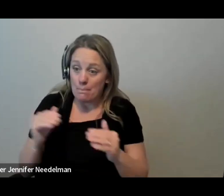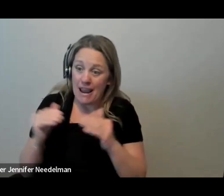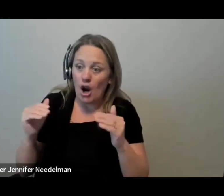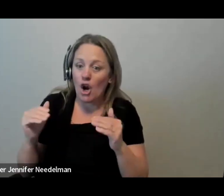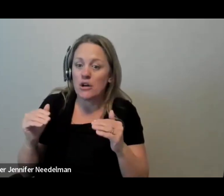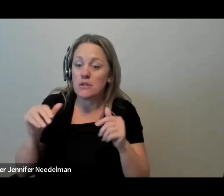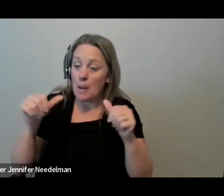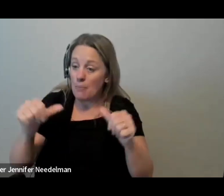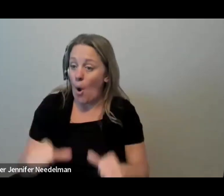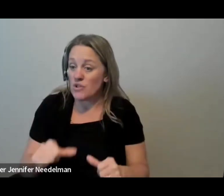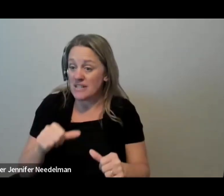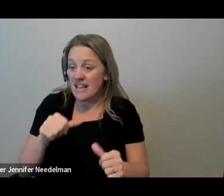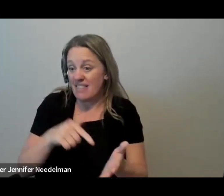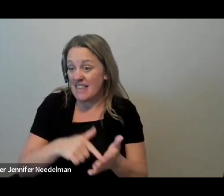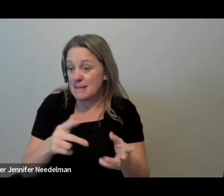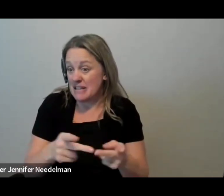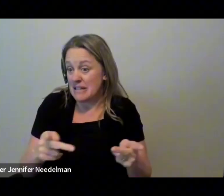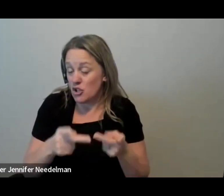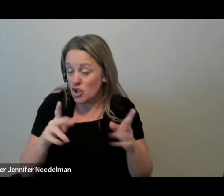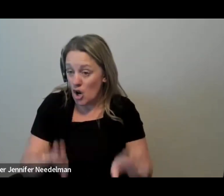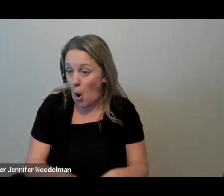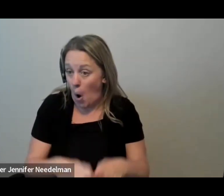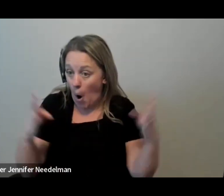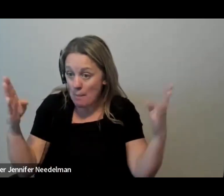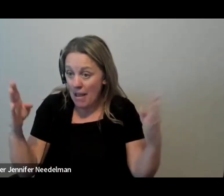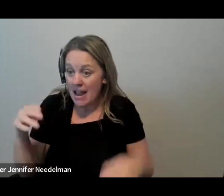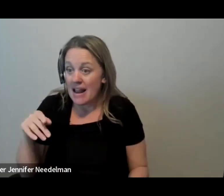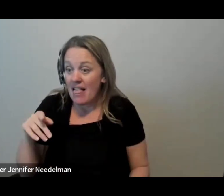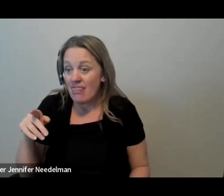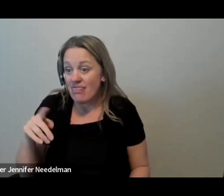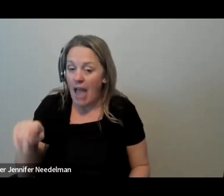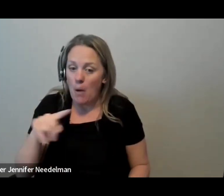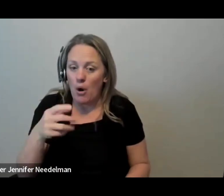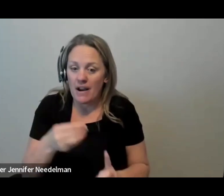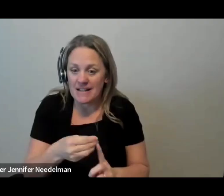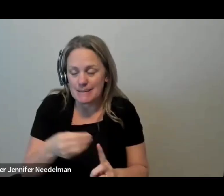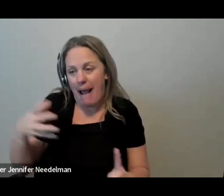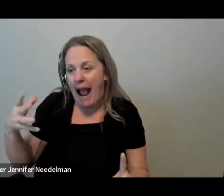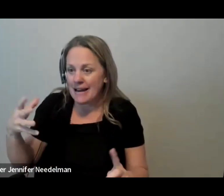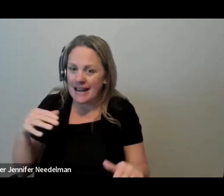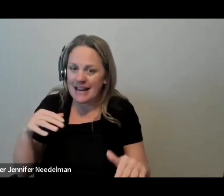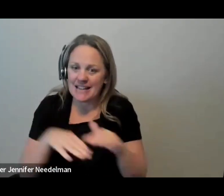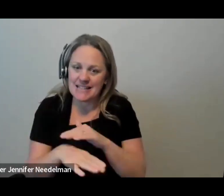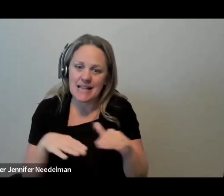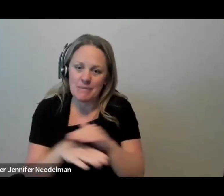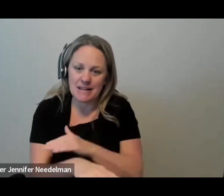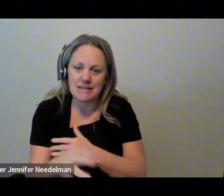opened and that they were expanding their accessibility design team.